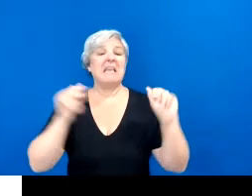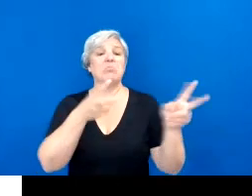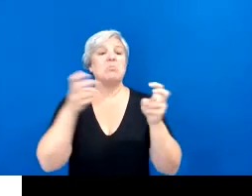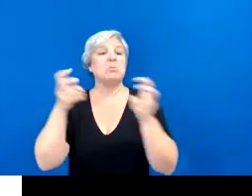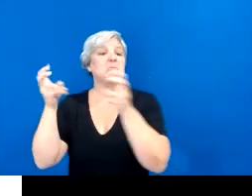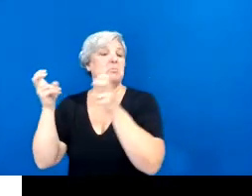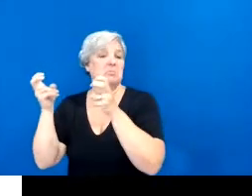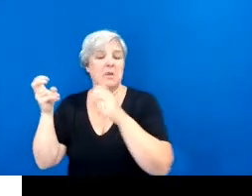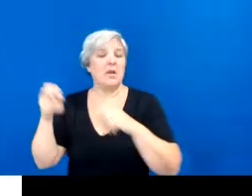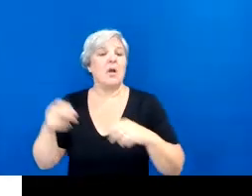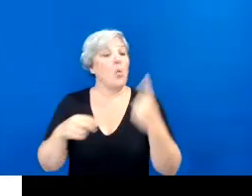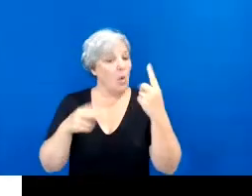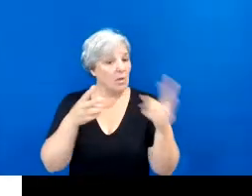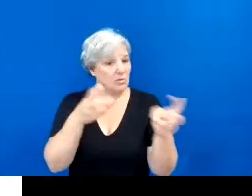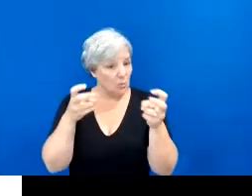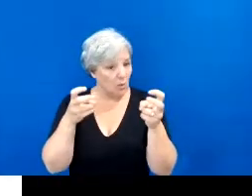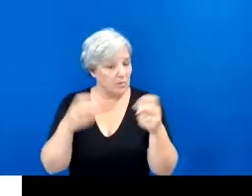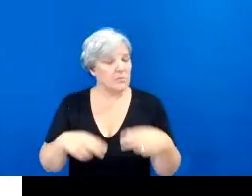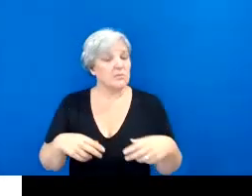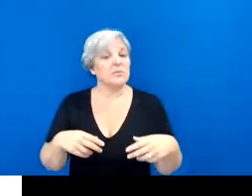One of those sources is the World Wide Web.